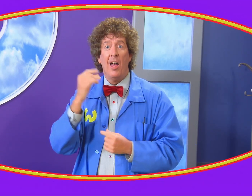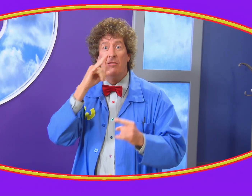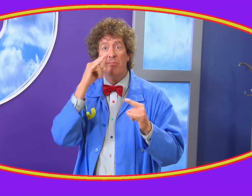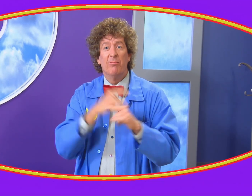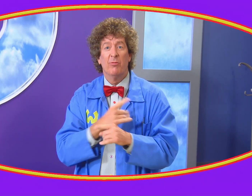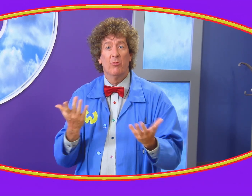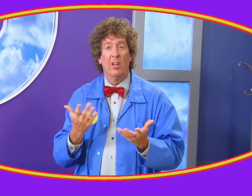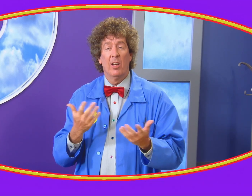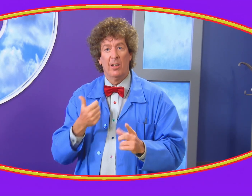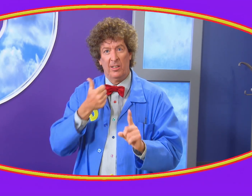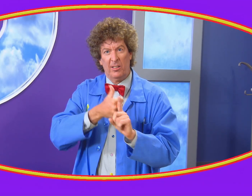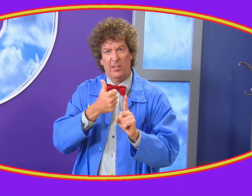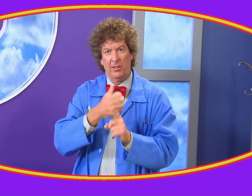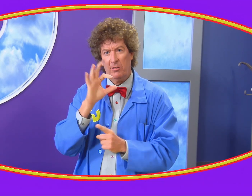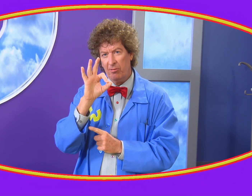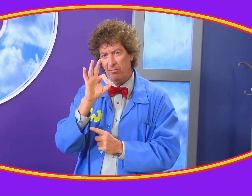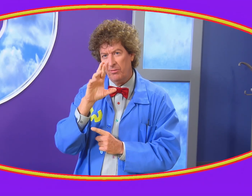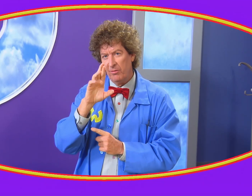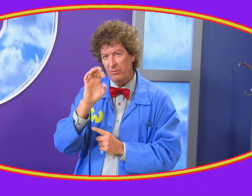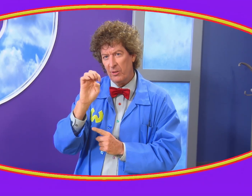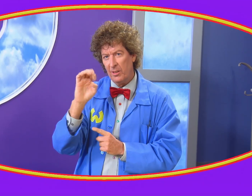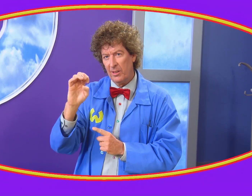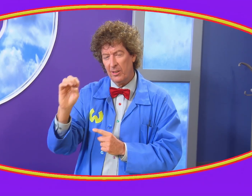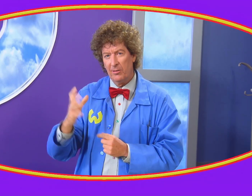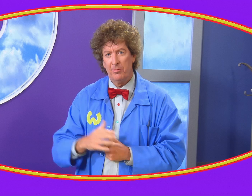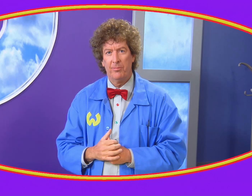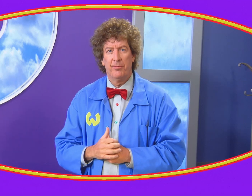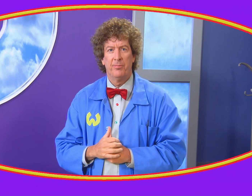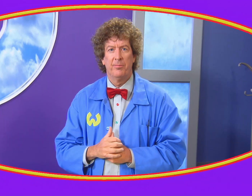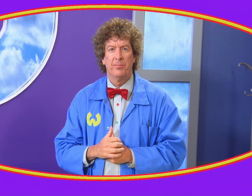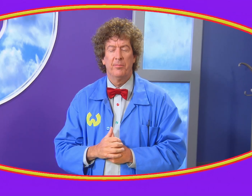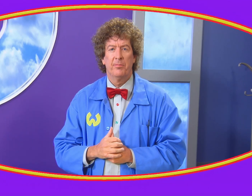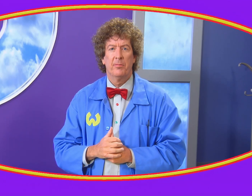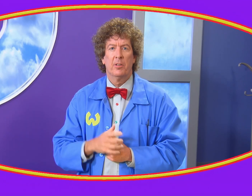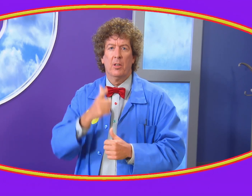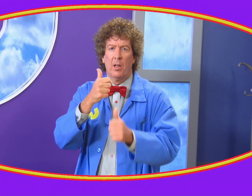AND, IRONICALLY, IT'S FREE.